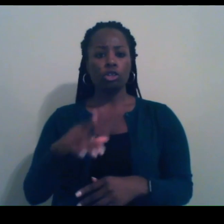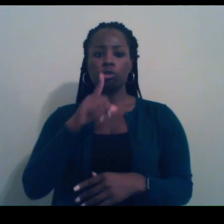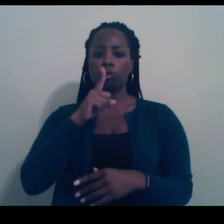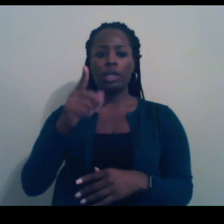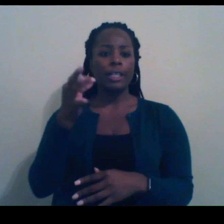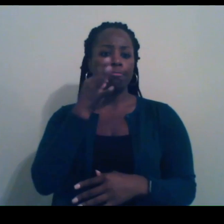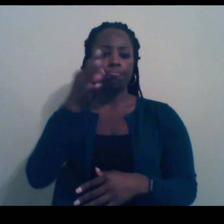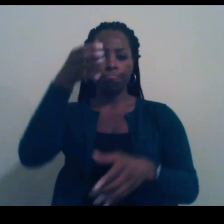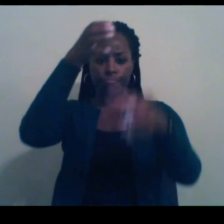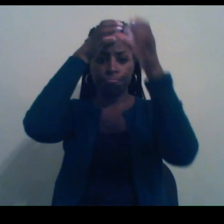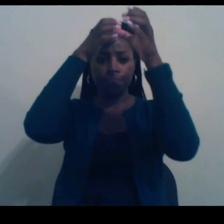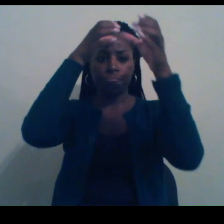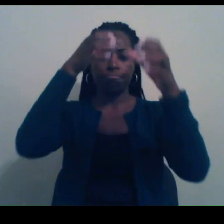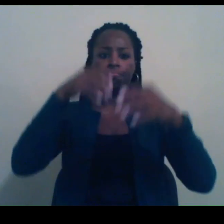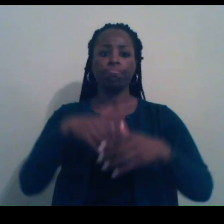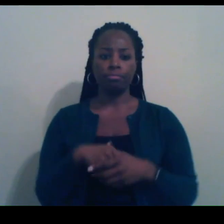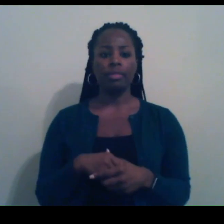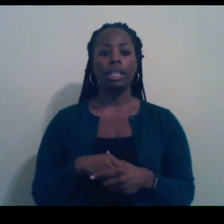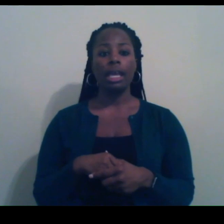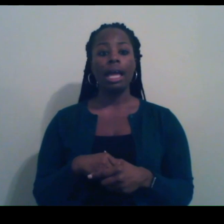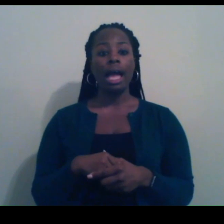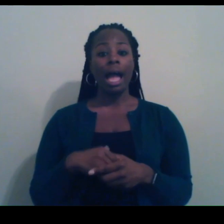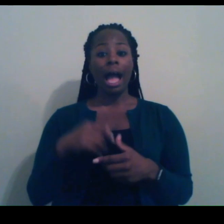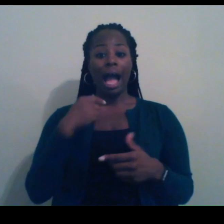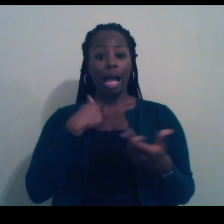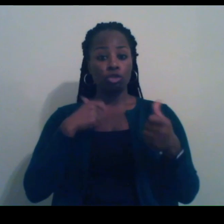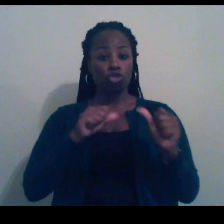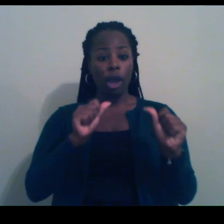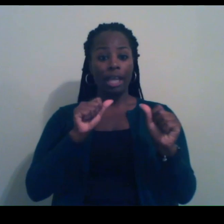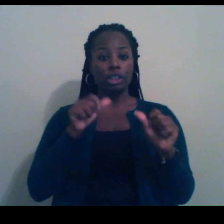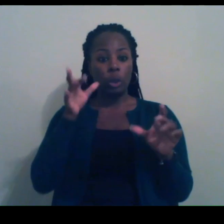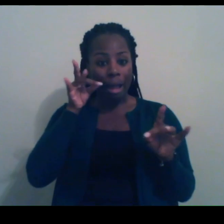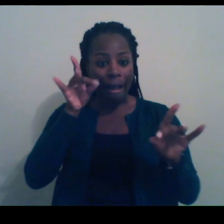I'm trying to get up to speed as fast as possible and I look forward to